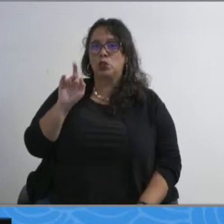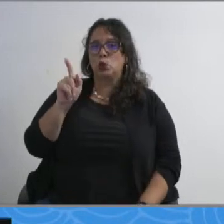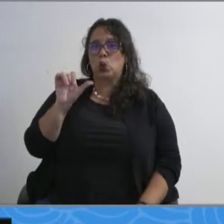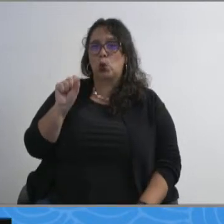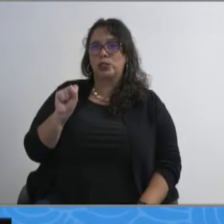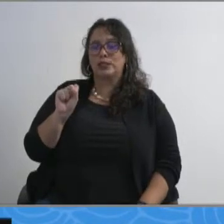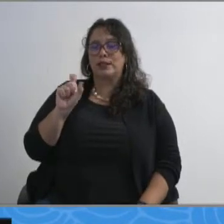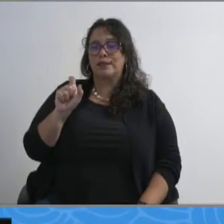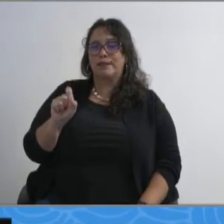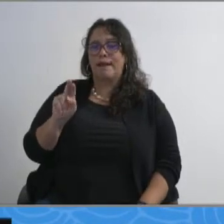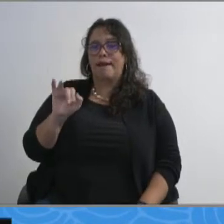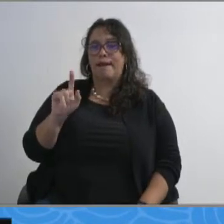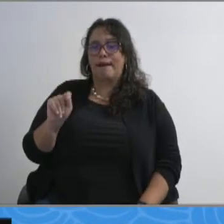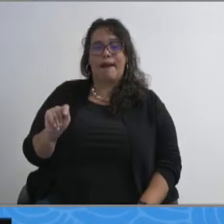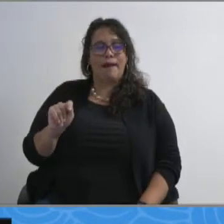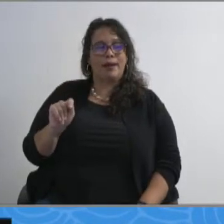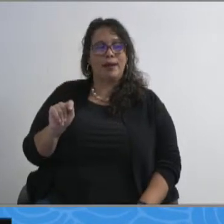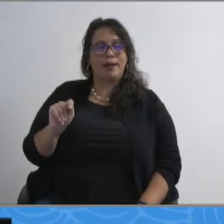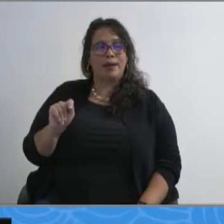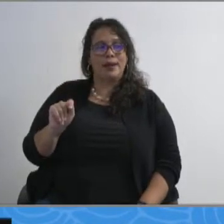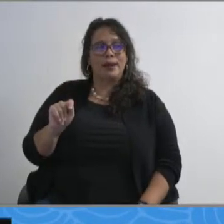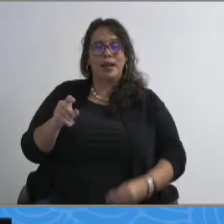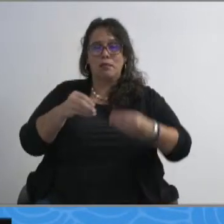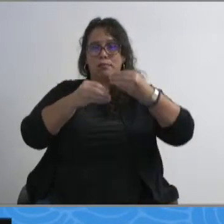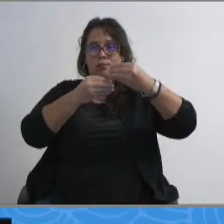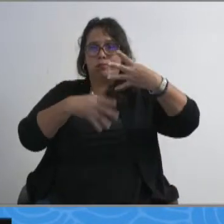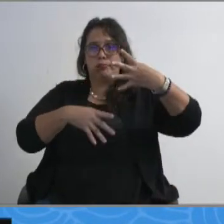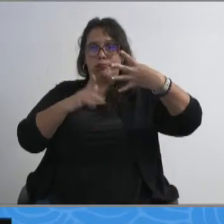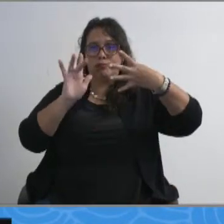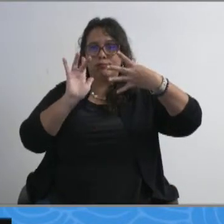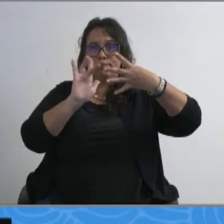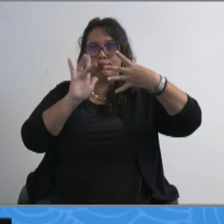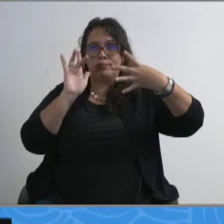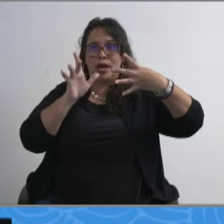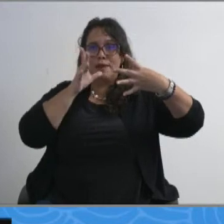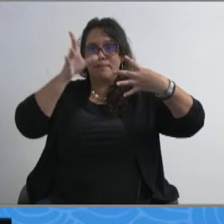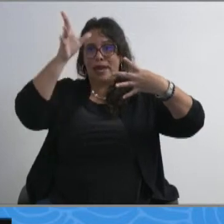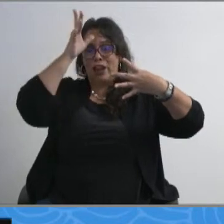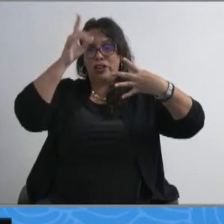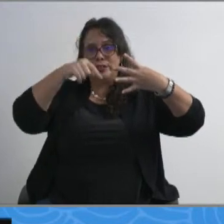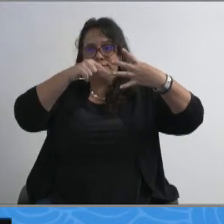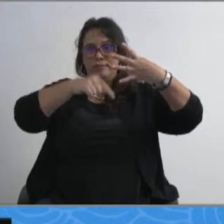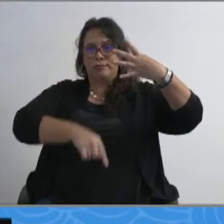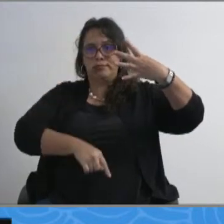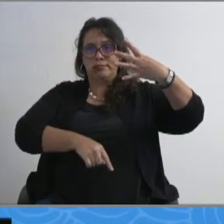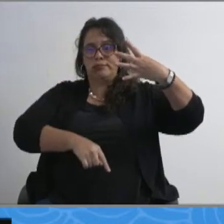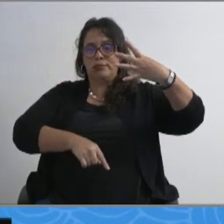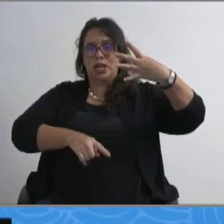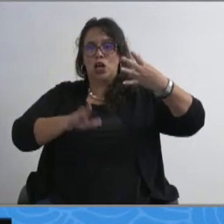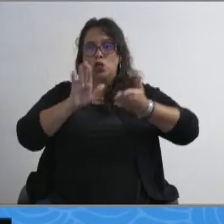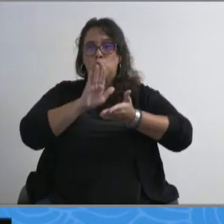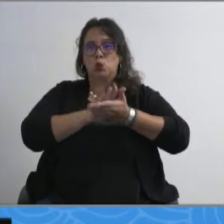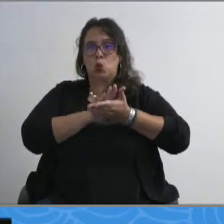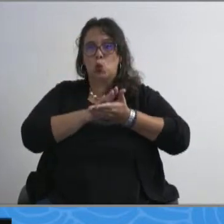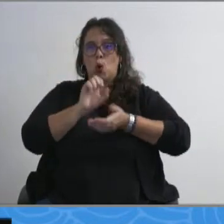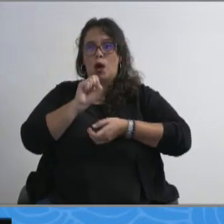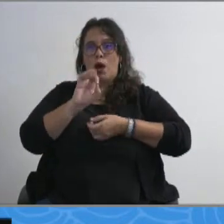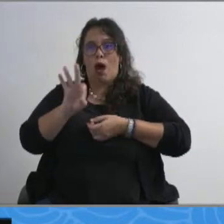and it's right here, the "parents" tab. And then you scroll down to School of Choice, and then fifth to six transition that will also take you to our webpage